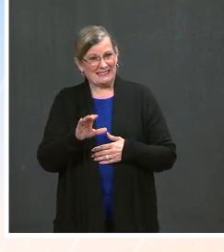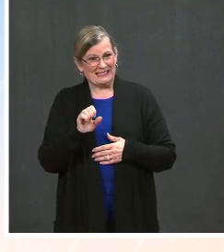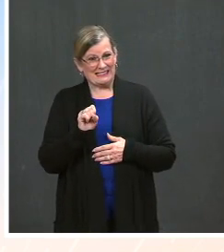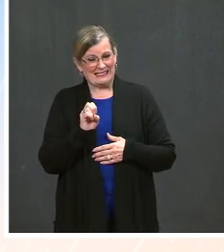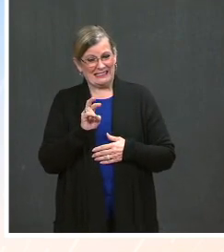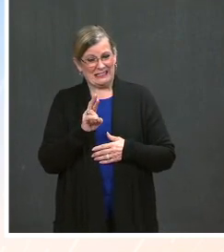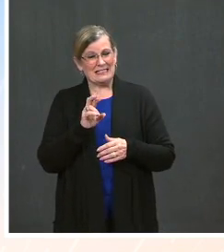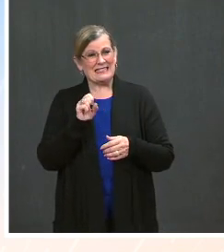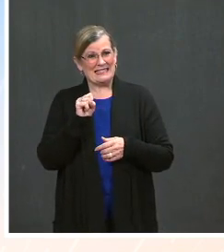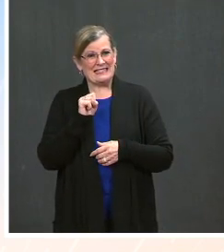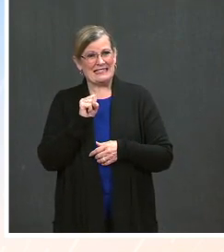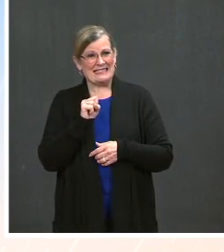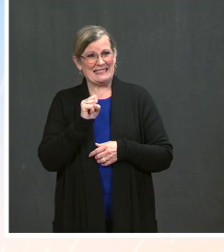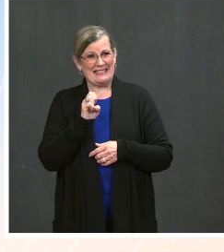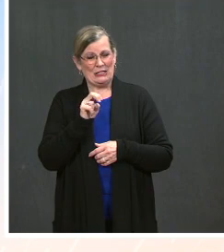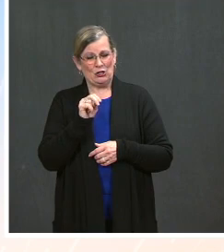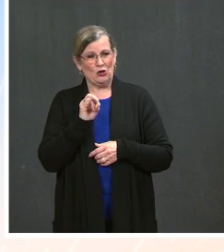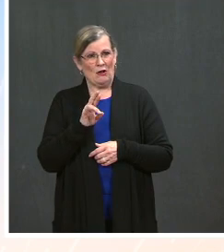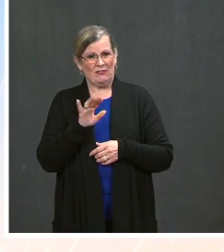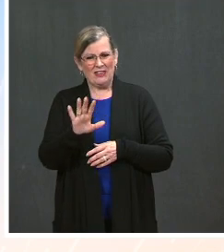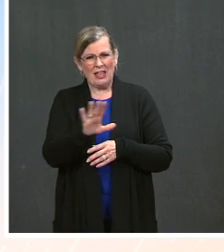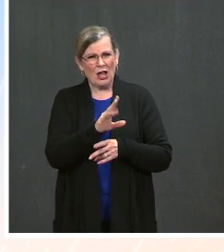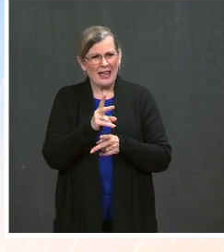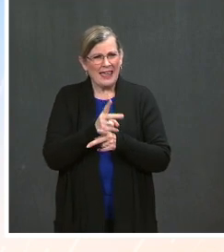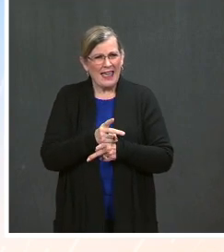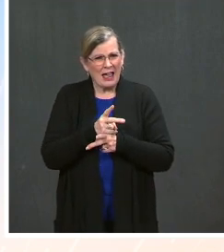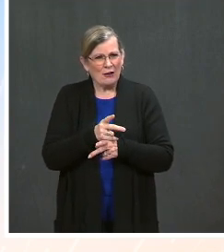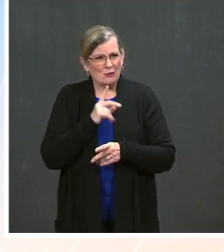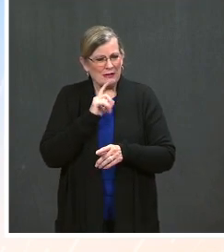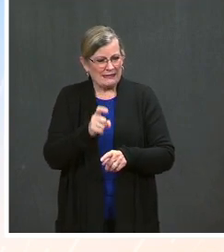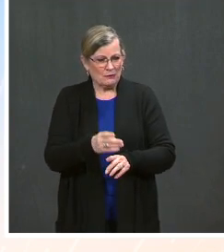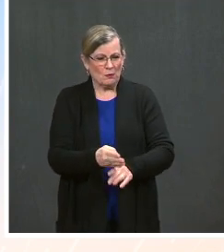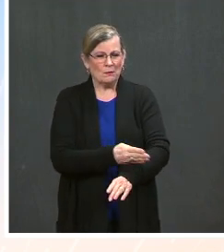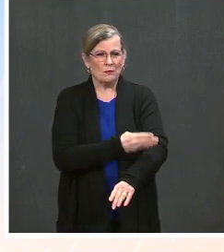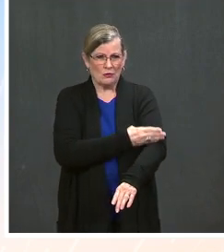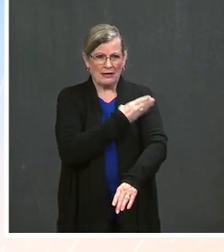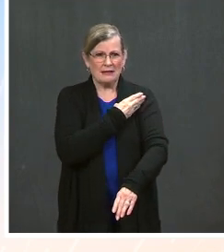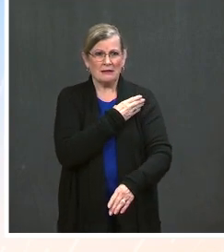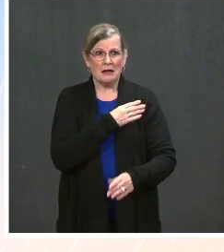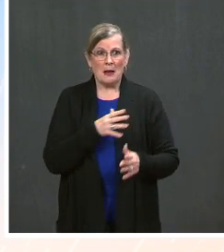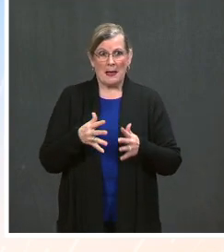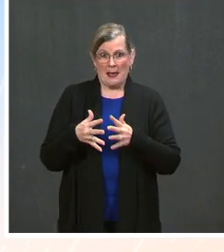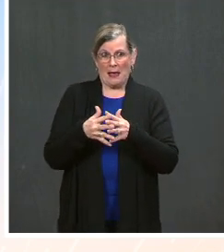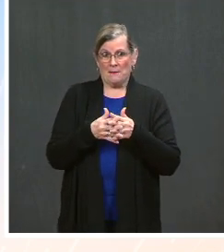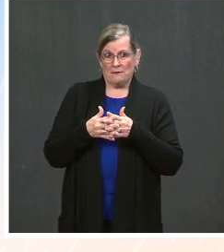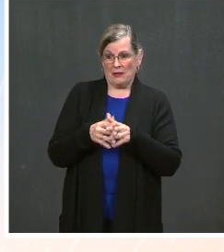and deserve a better deal. The American Jobs Plan would also double the number of registered apprentices --